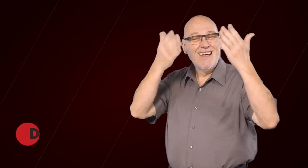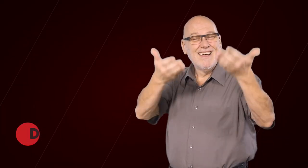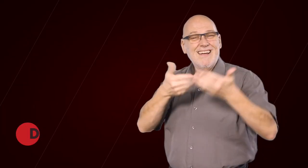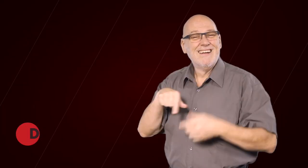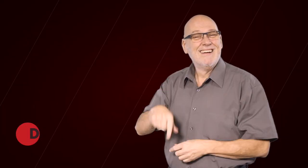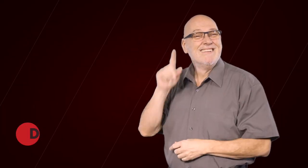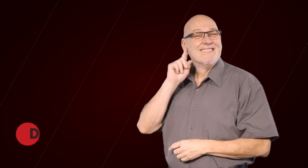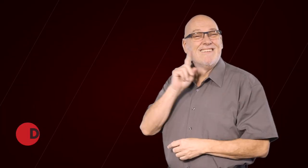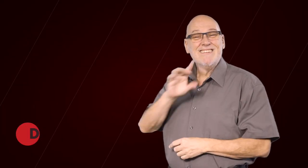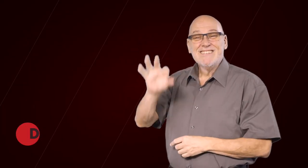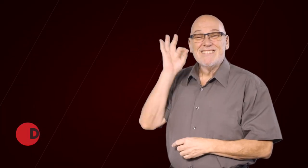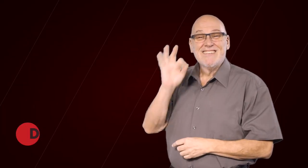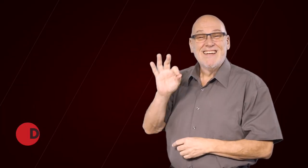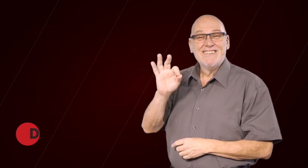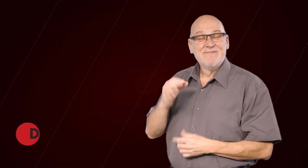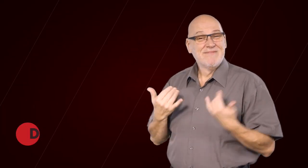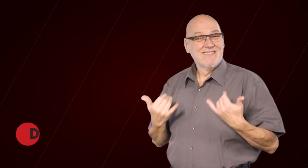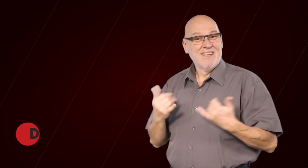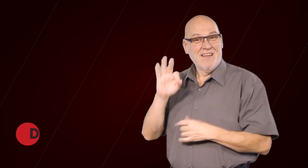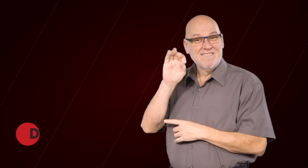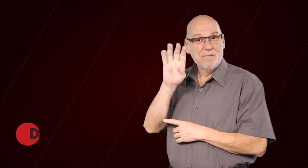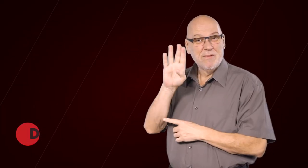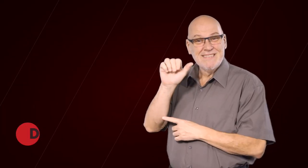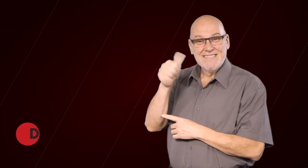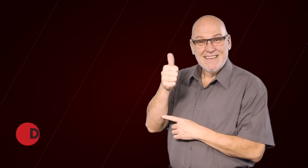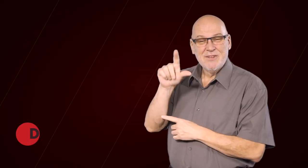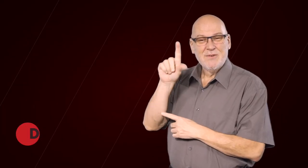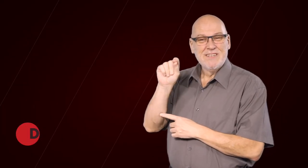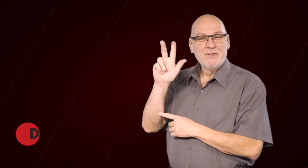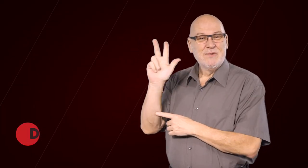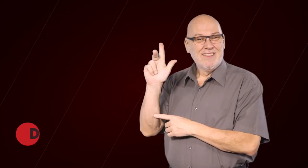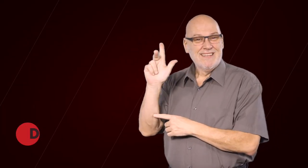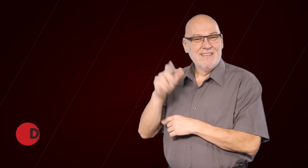Hello! This is DeafDots, 10 February 2023.